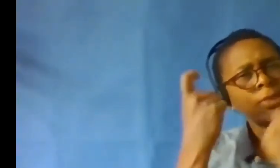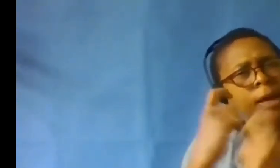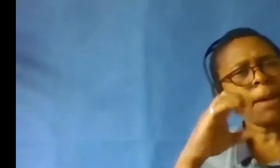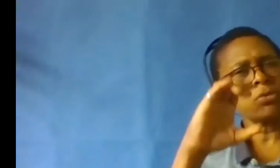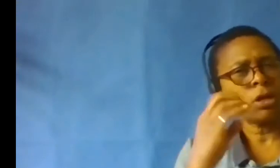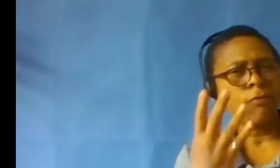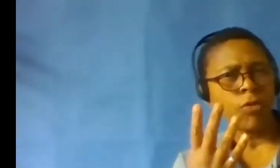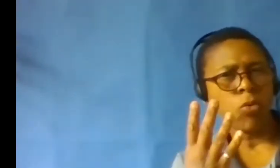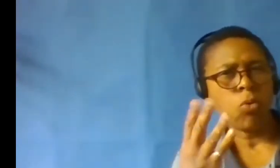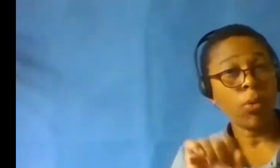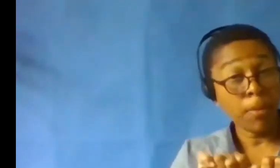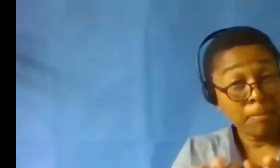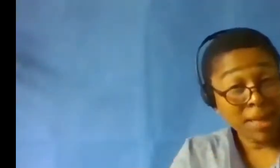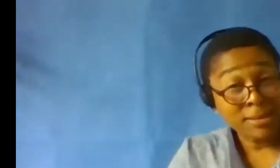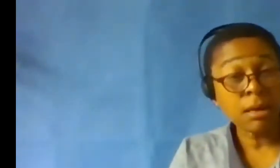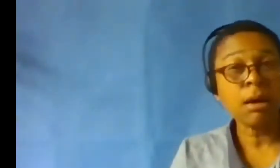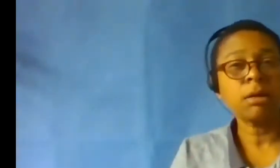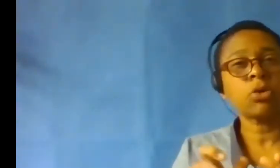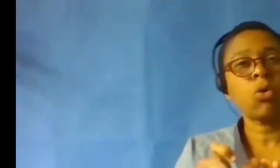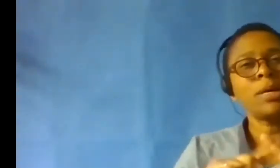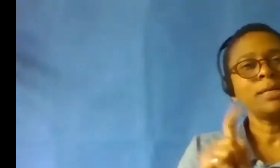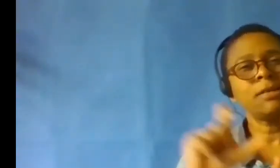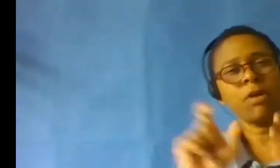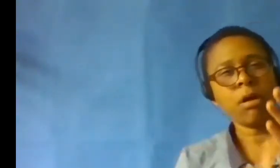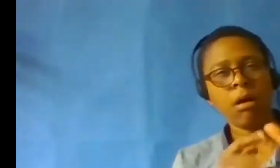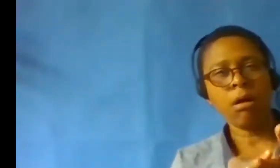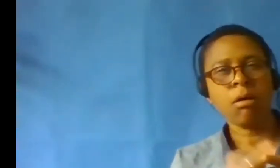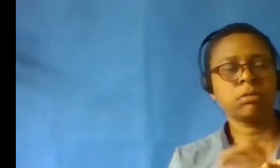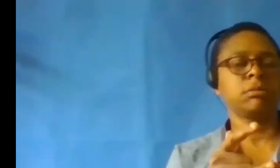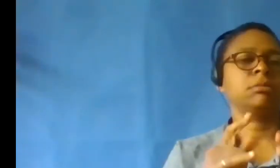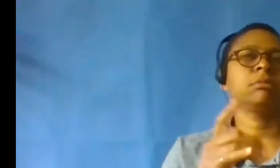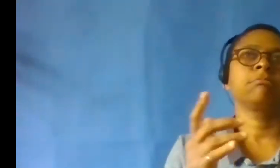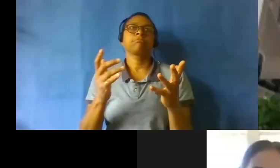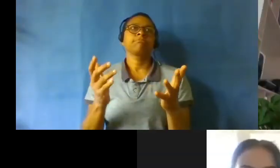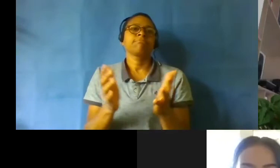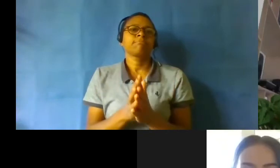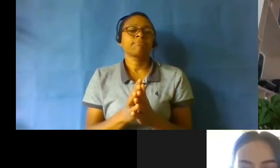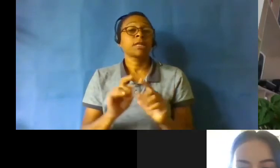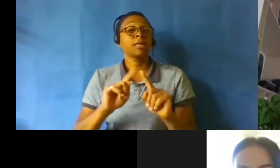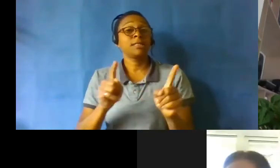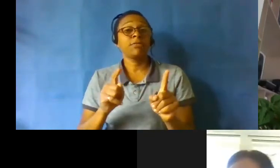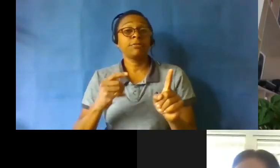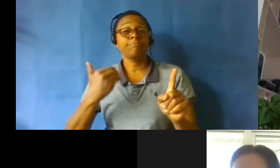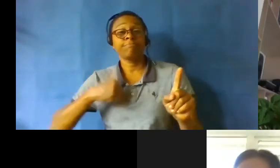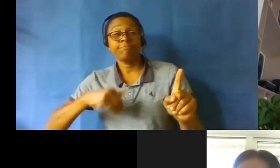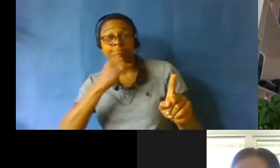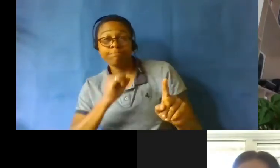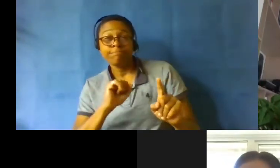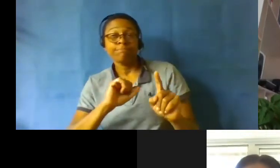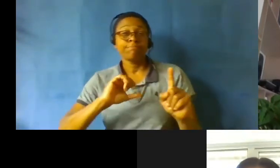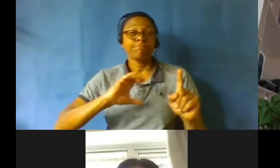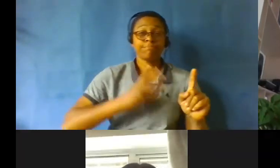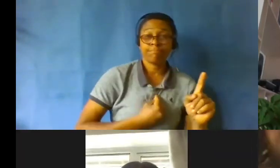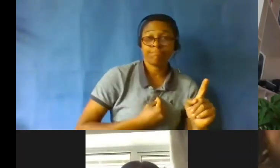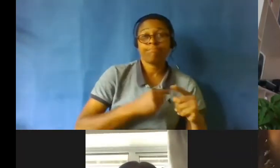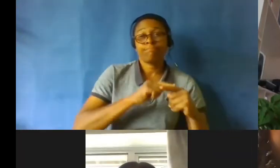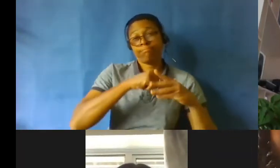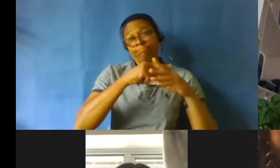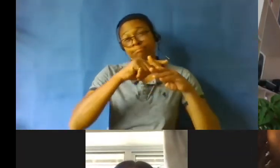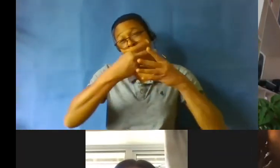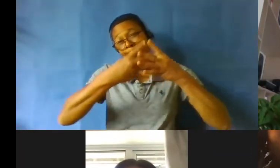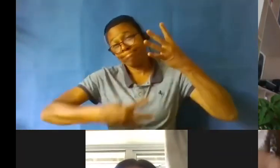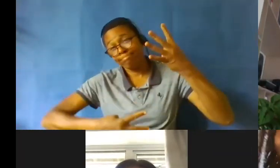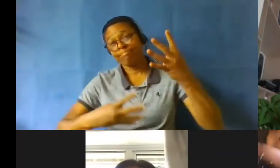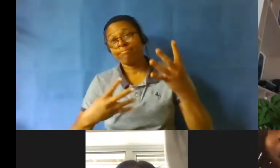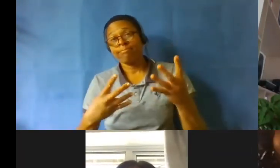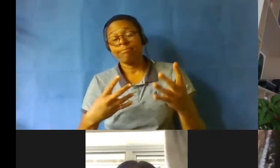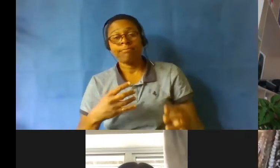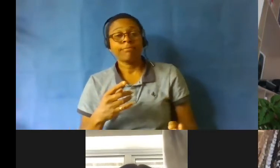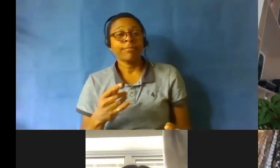different class and gender disparities came up in class and gender disparities